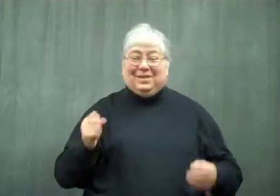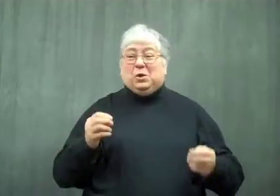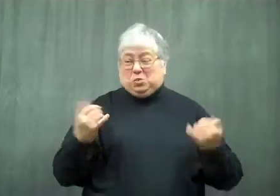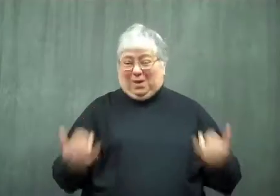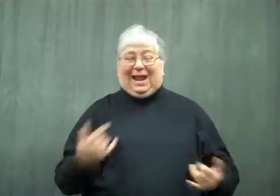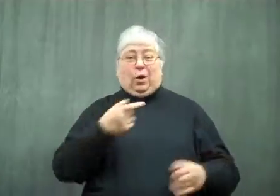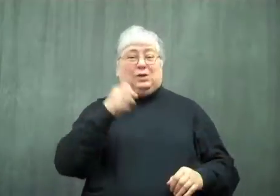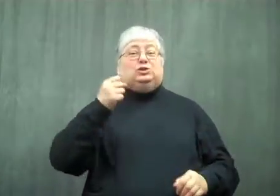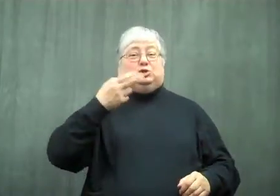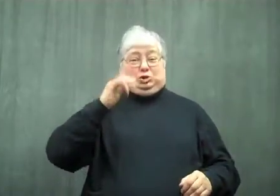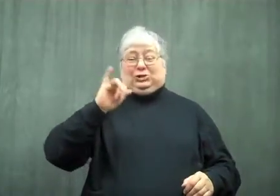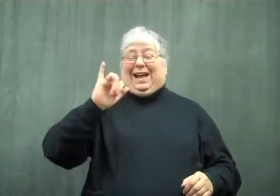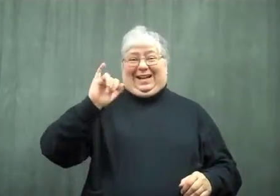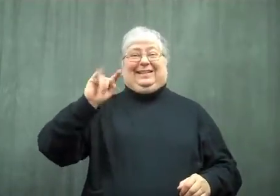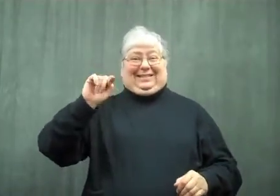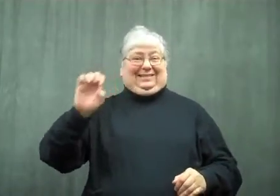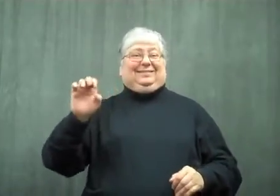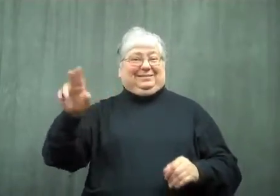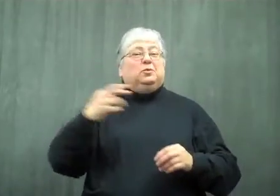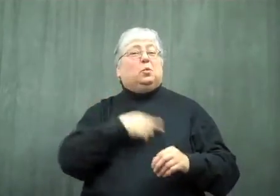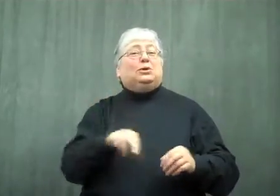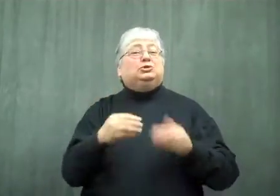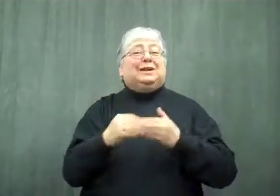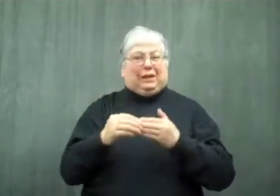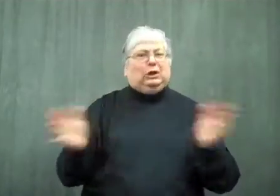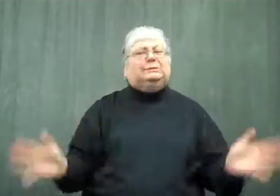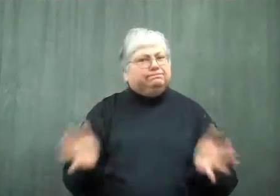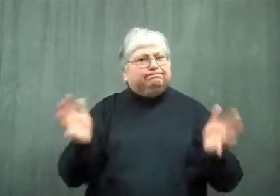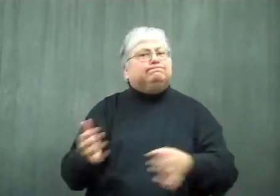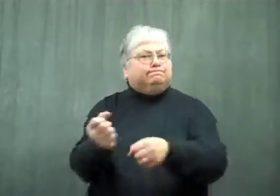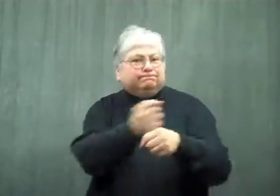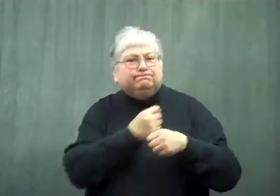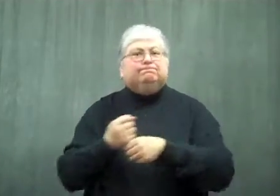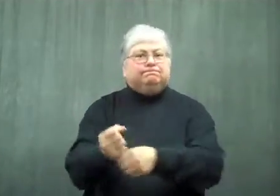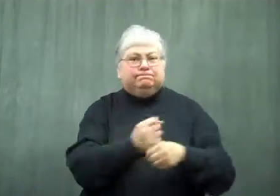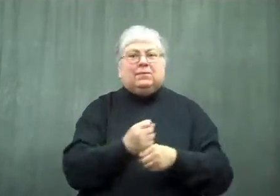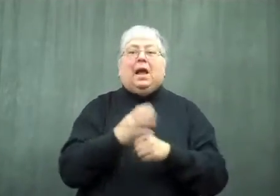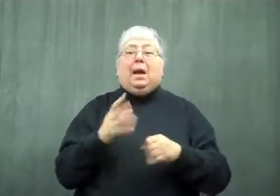The Shiite religious leaders are encouraging the protests.